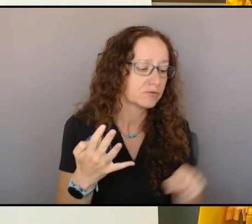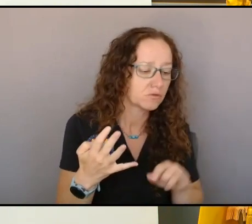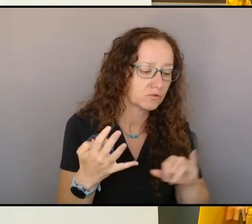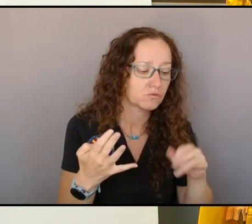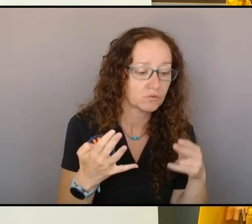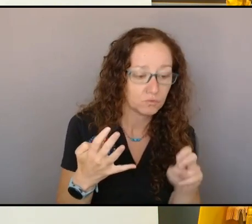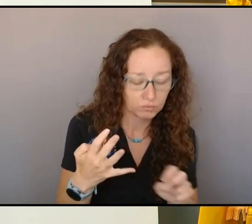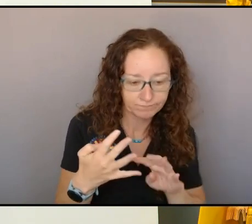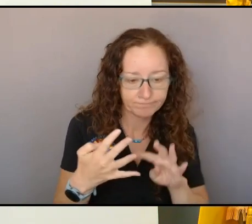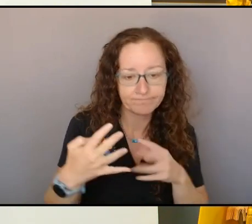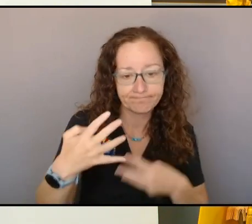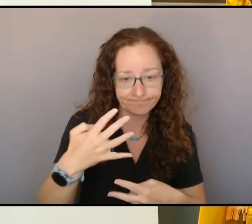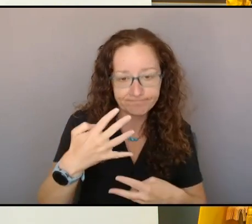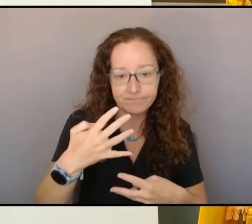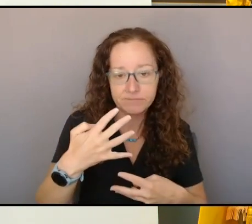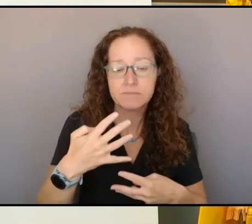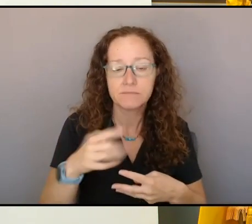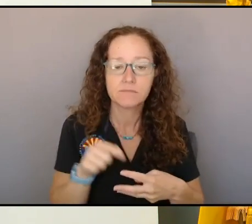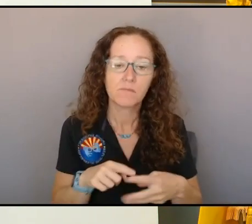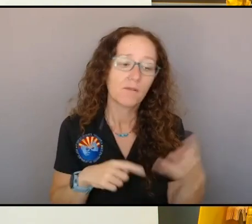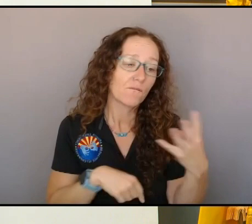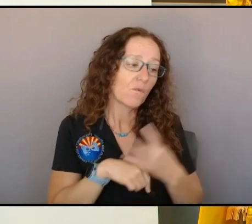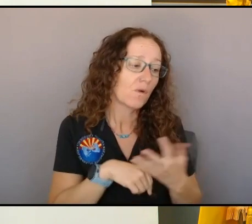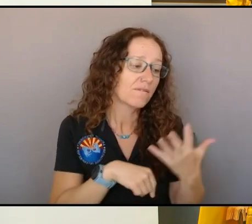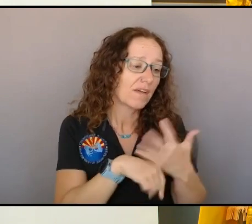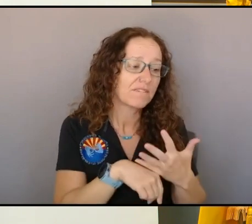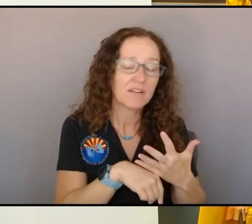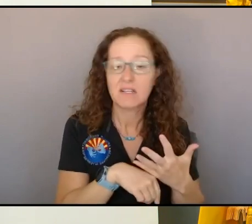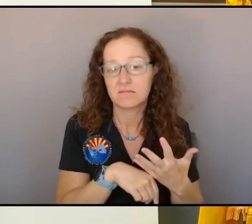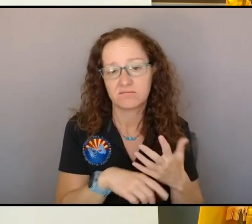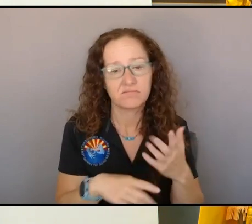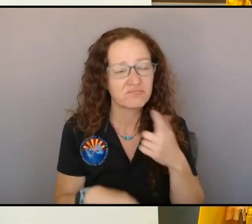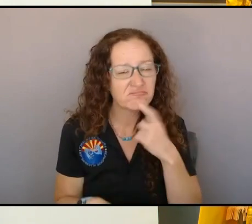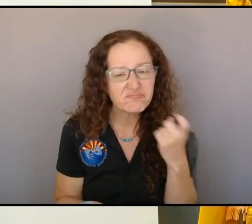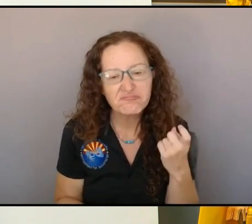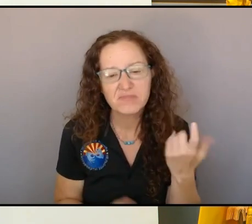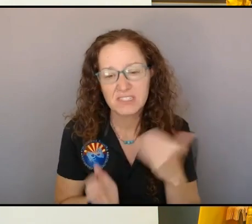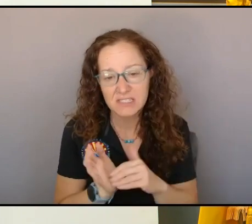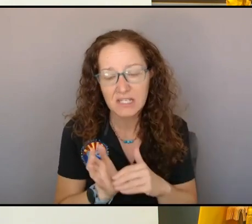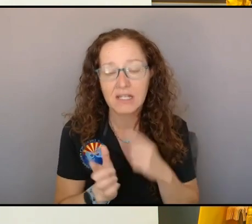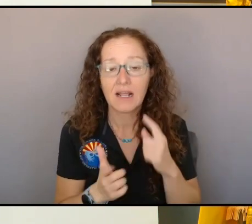And then we've been talking the last couple of days of that backdoor front that moved in from the east and brought some